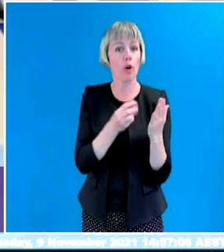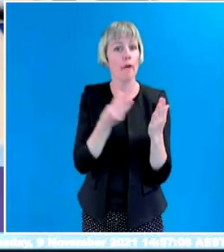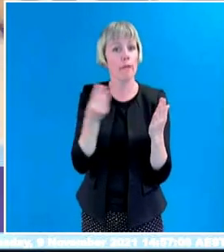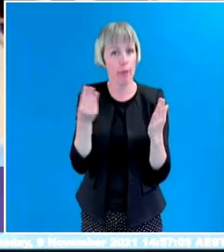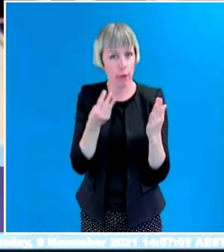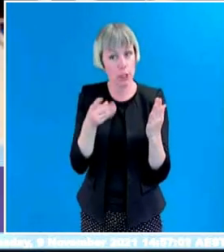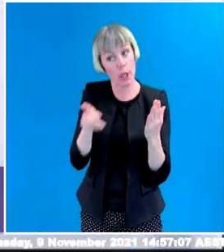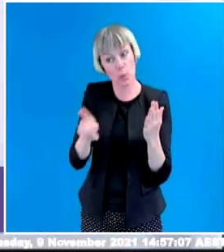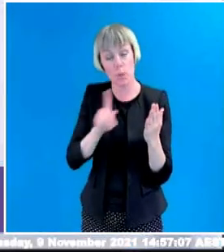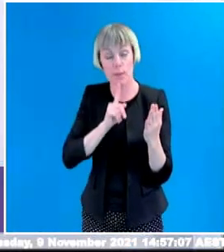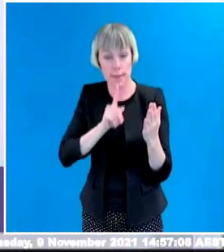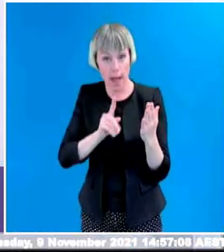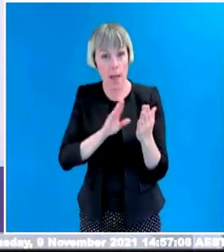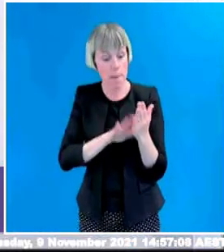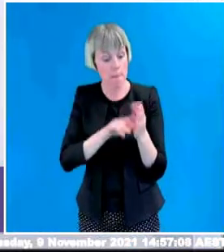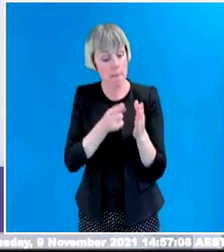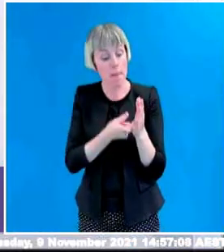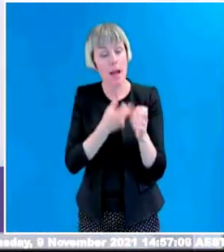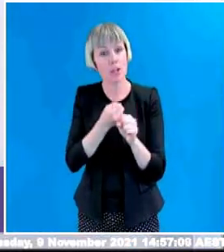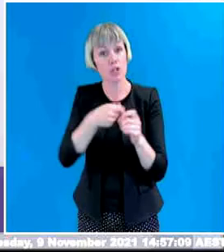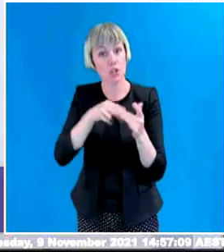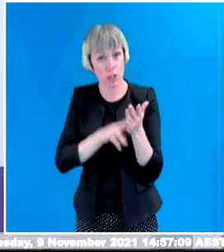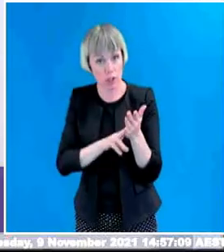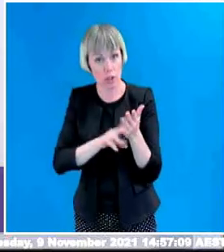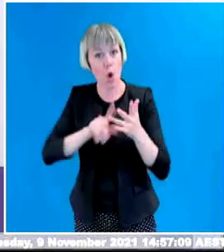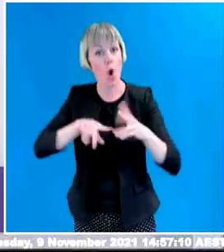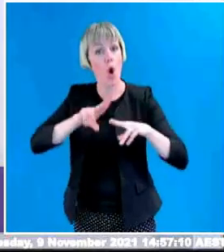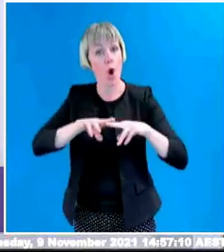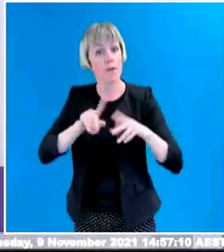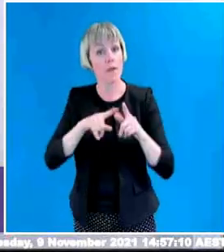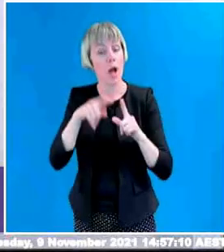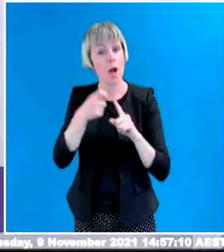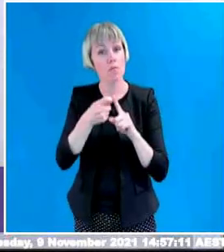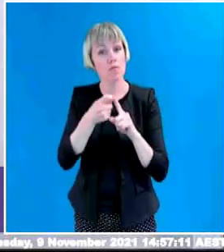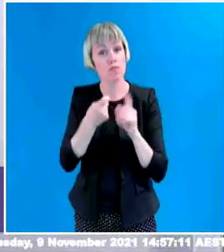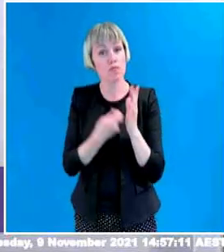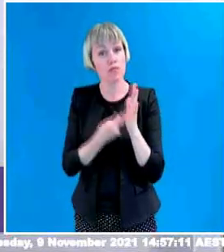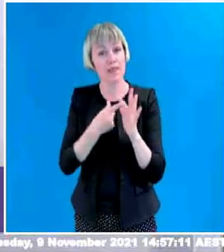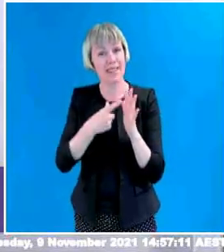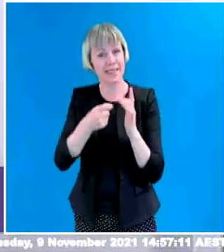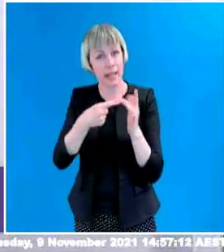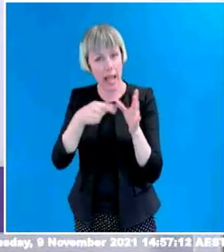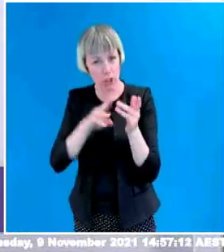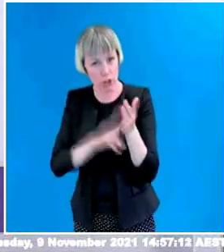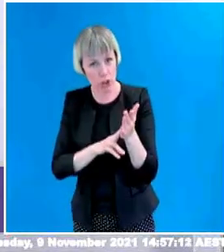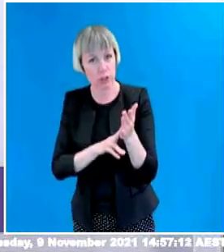margin of appreciation doctrine is most well known for its application in the